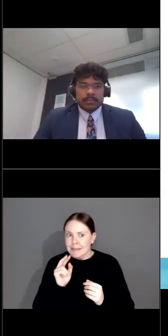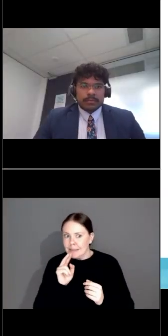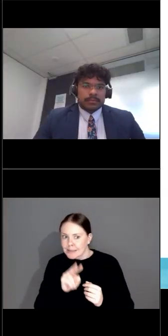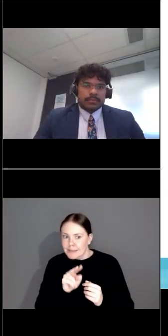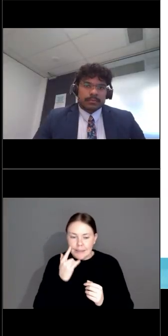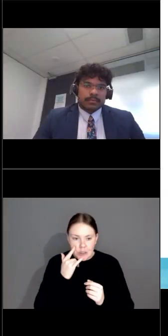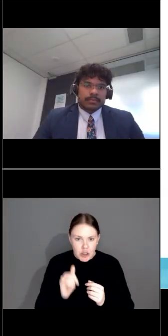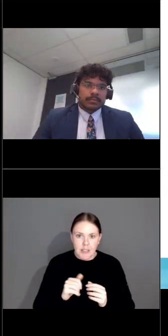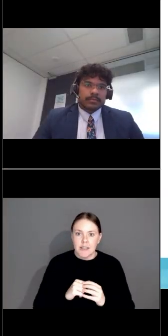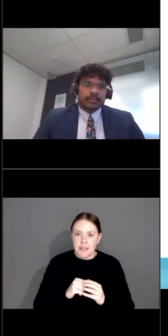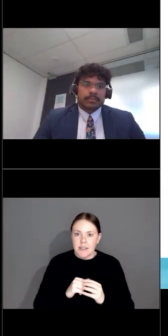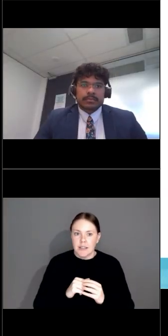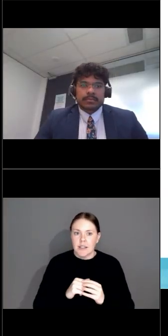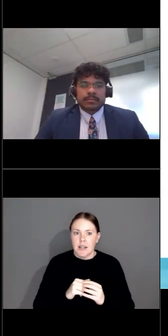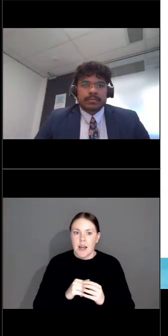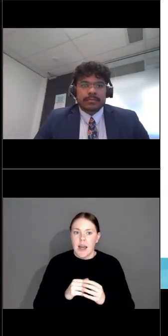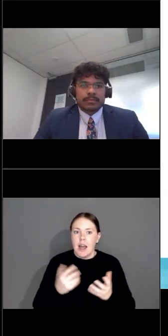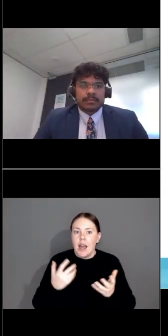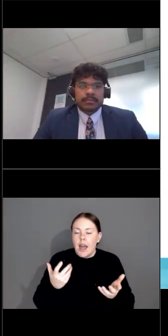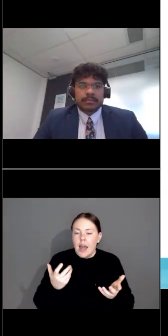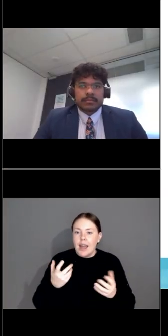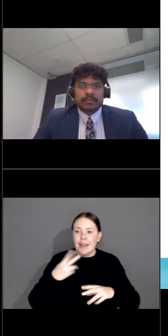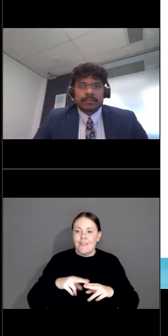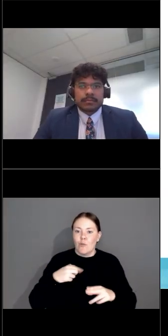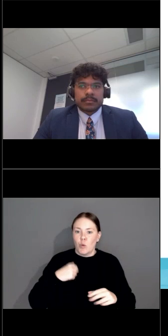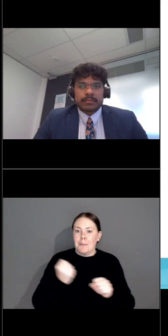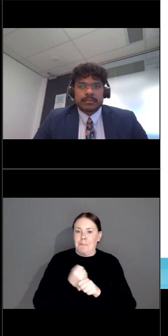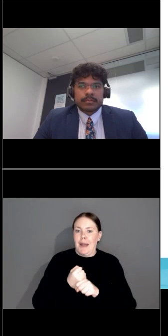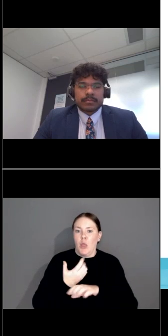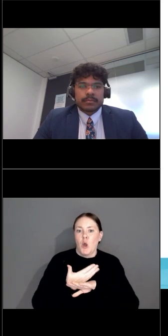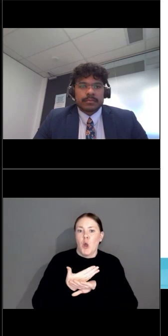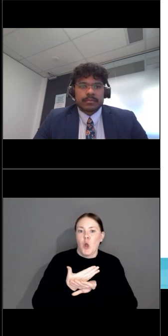iteration of the kit that's that's we'll share it with our mailing so I'd encourage you to sign up